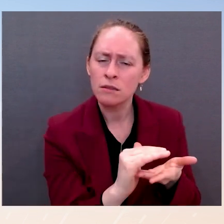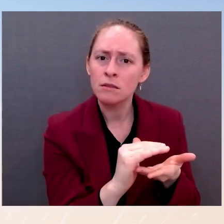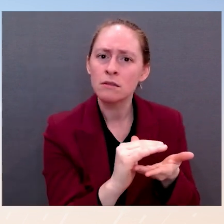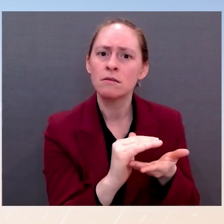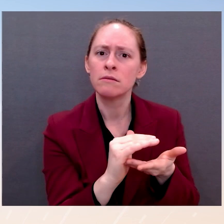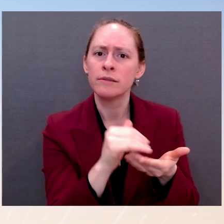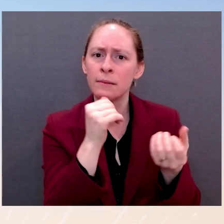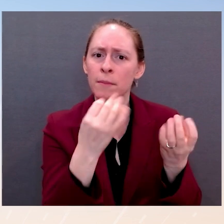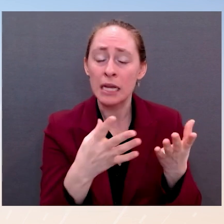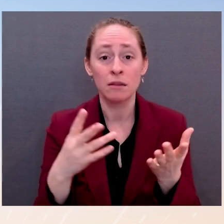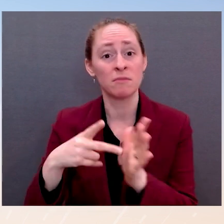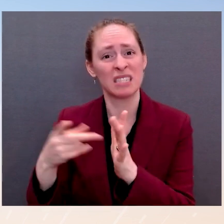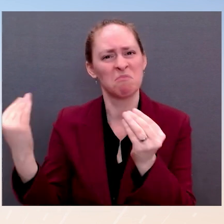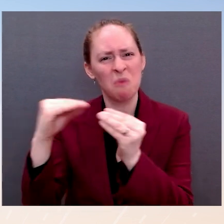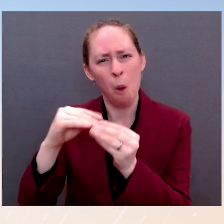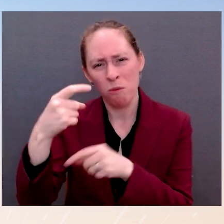I think those of us that have voices,